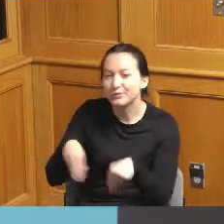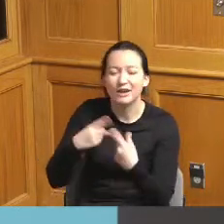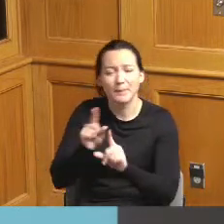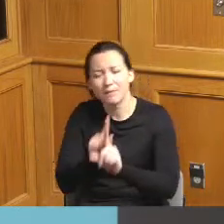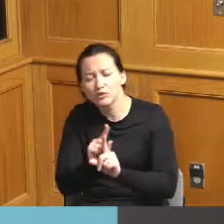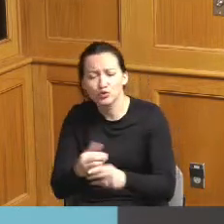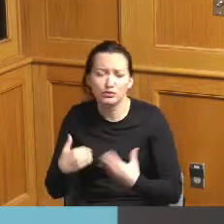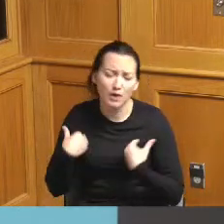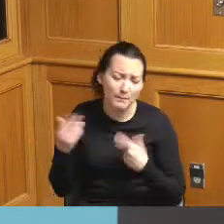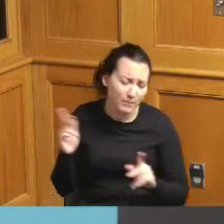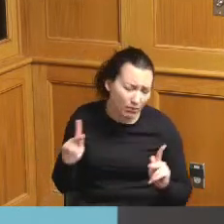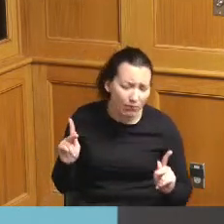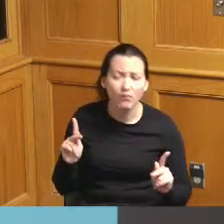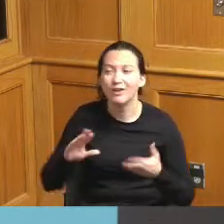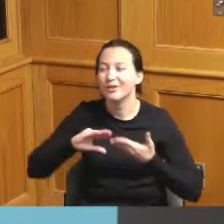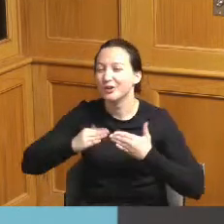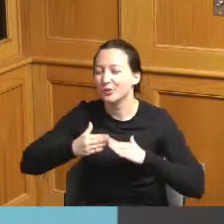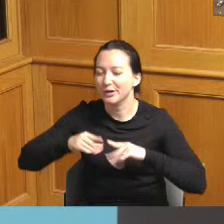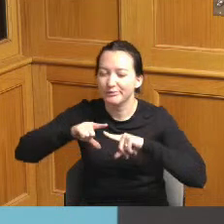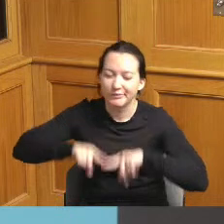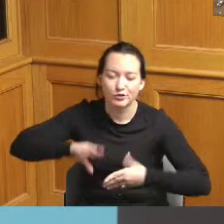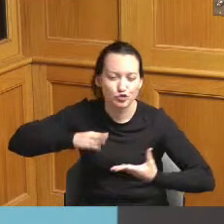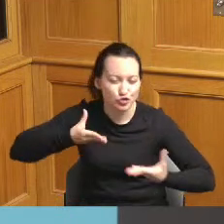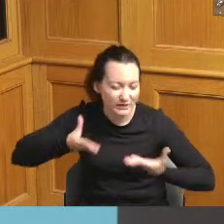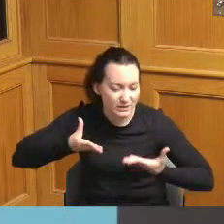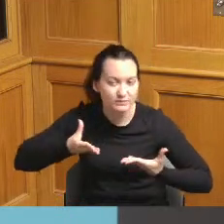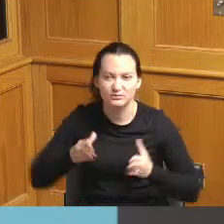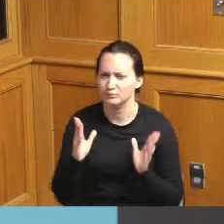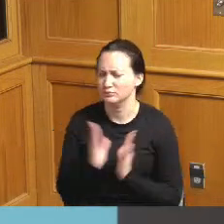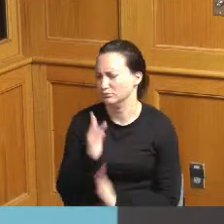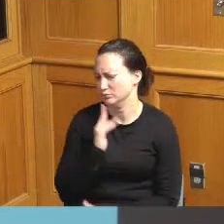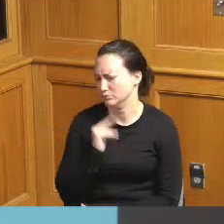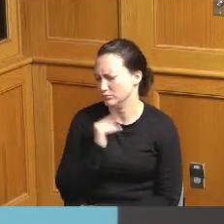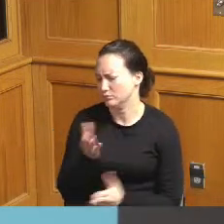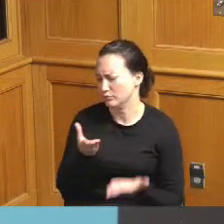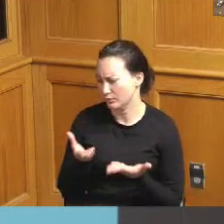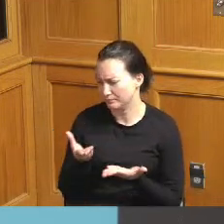to Youth and is a community-based service this is a smaller service provided provider